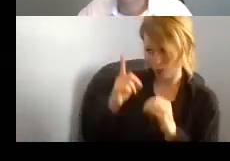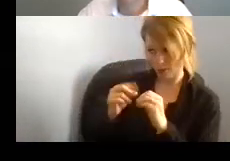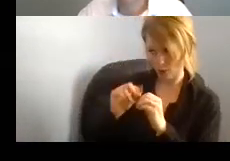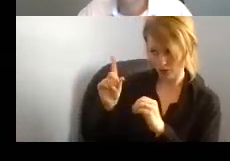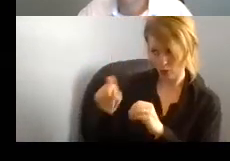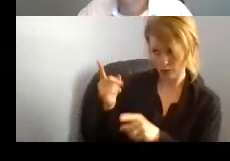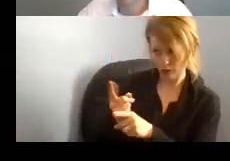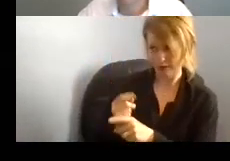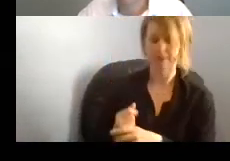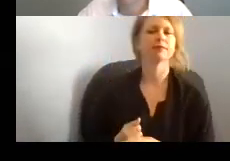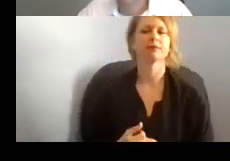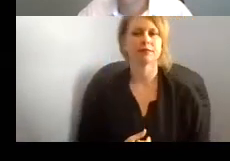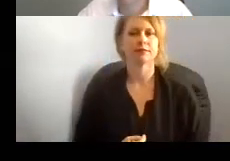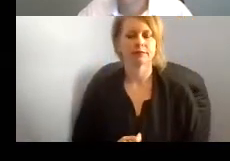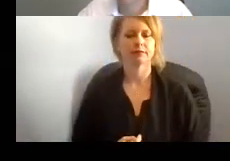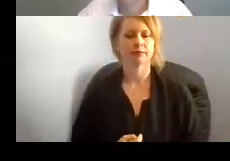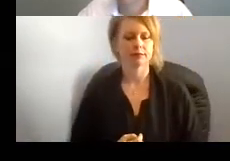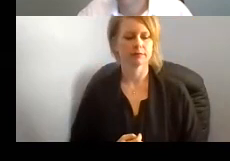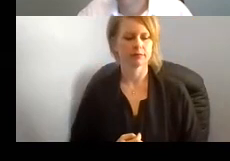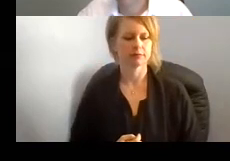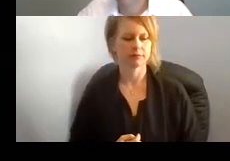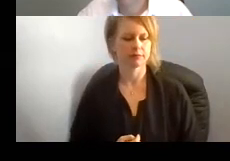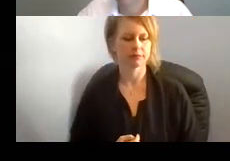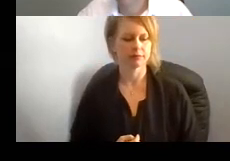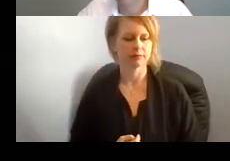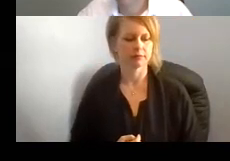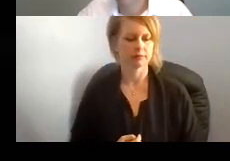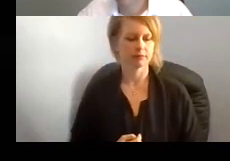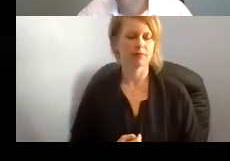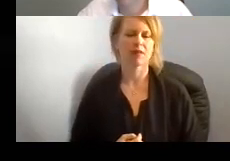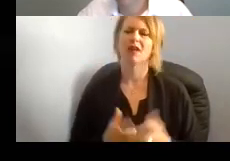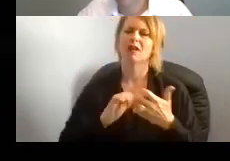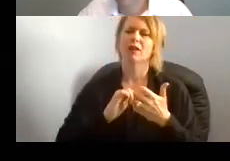Yeah. We’ve had a few questions here about how to do the support virtually.